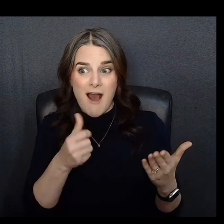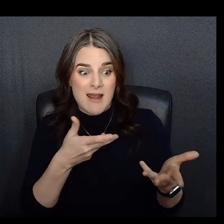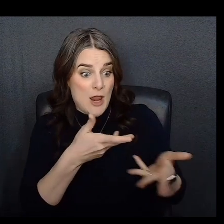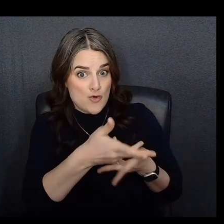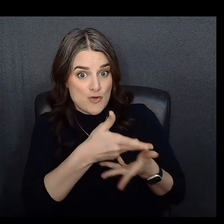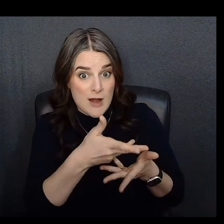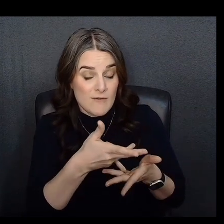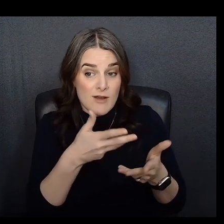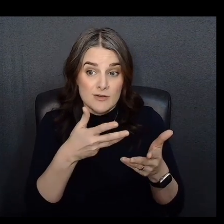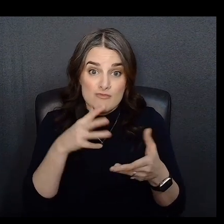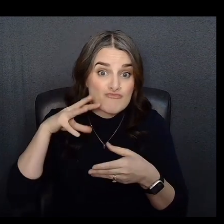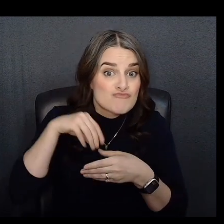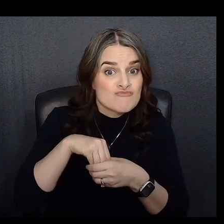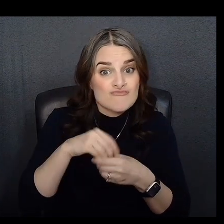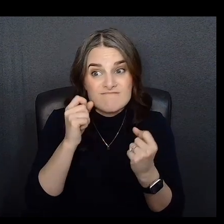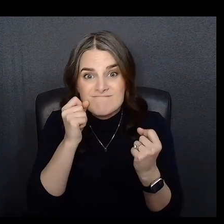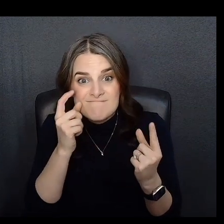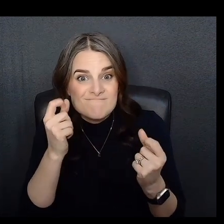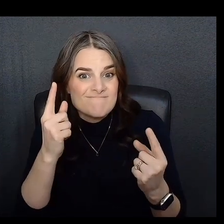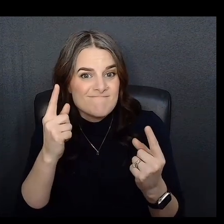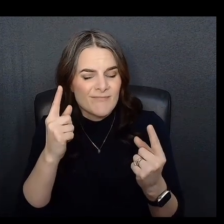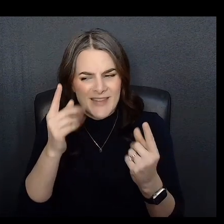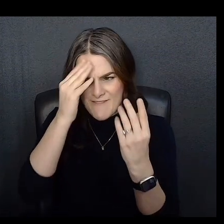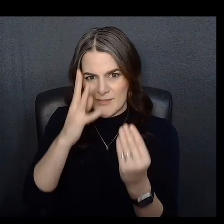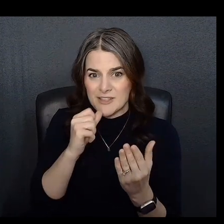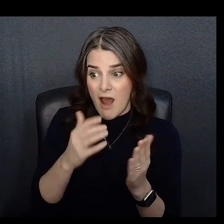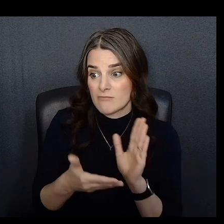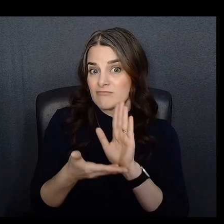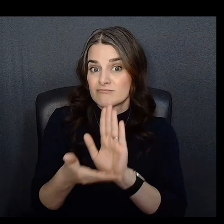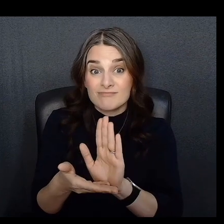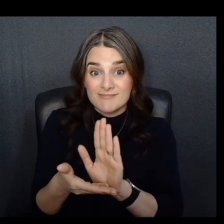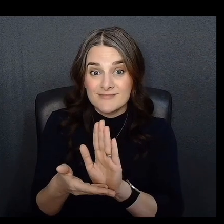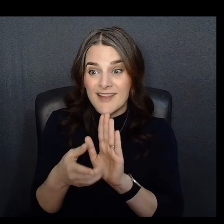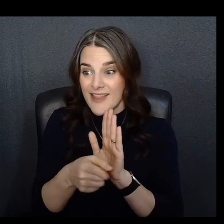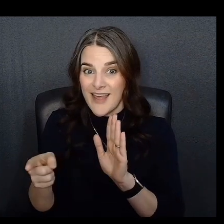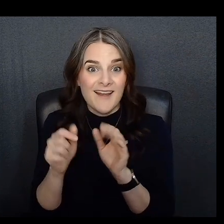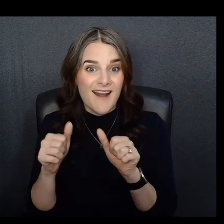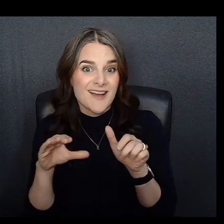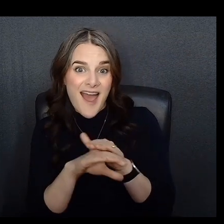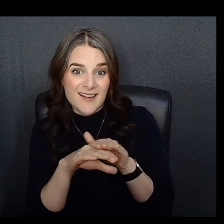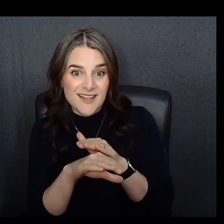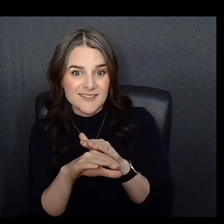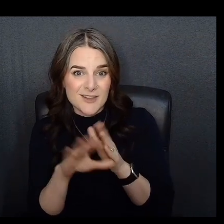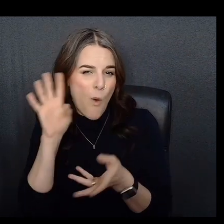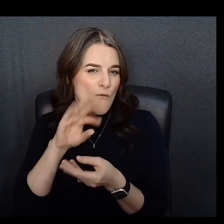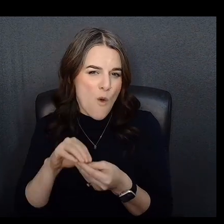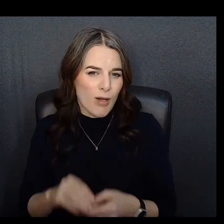for them to be able to participate, and the information is not being presented in a way that's accessible to them overall.